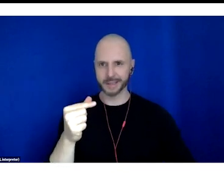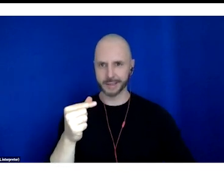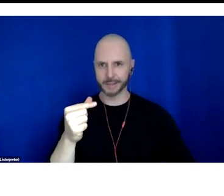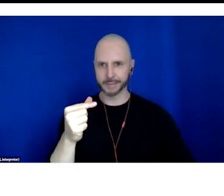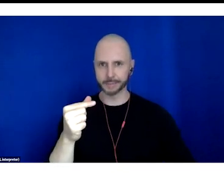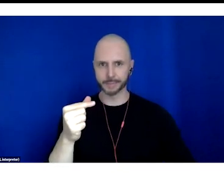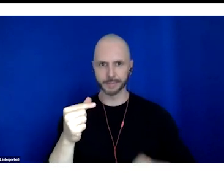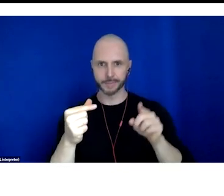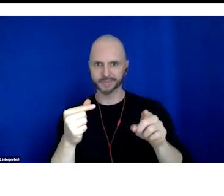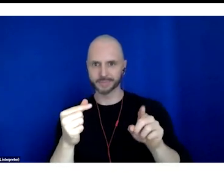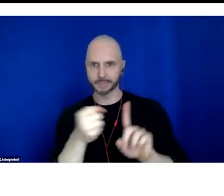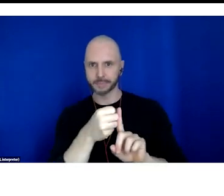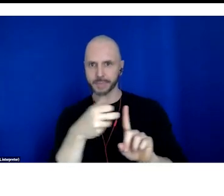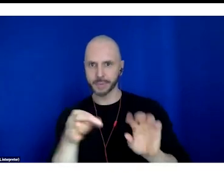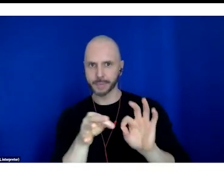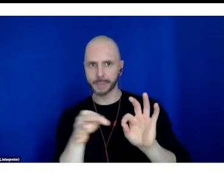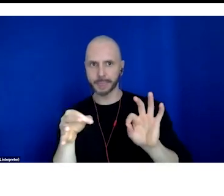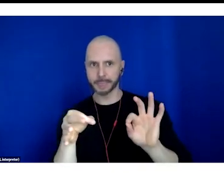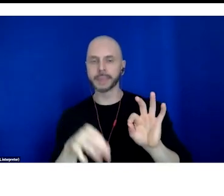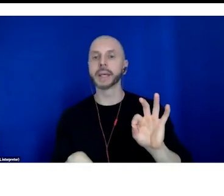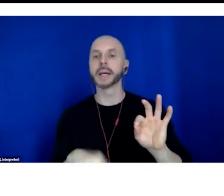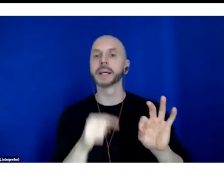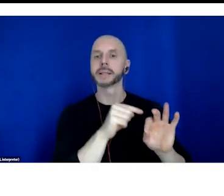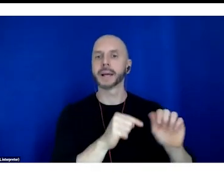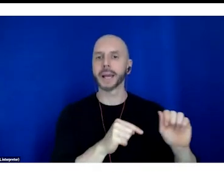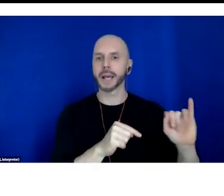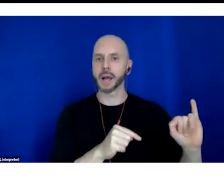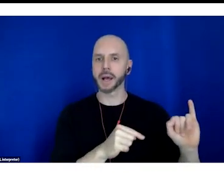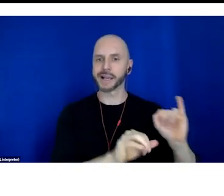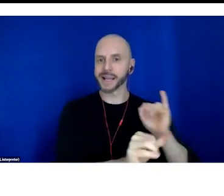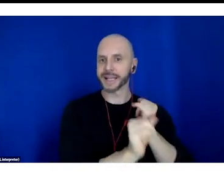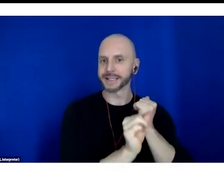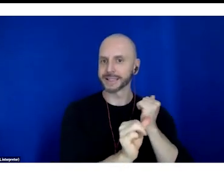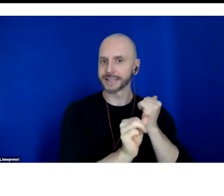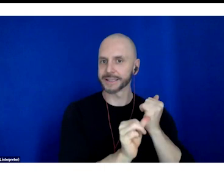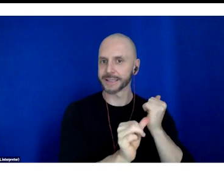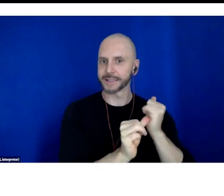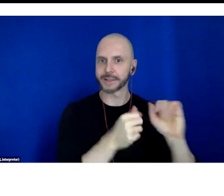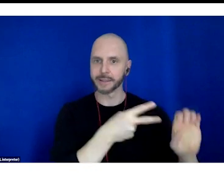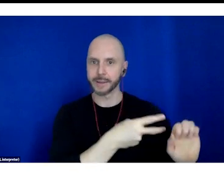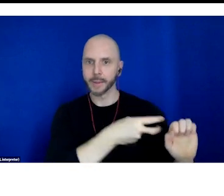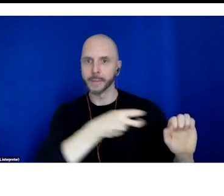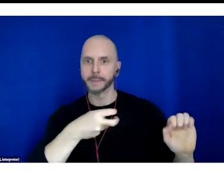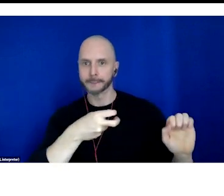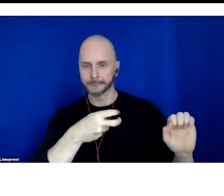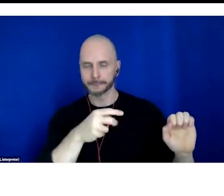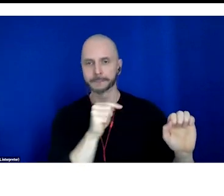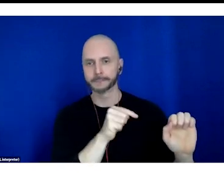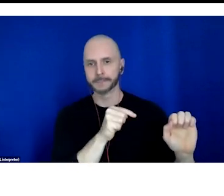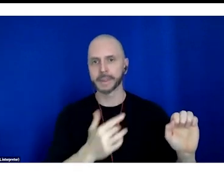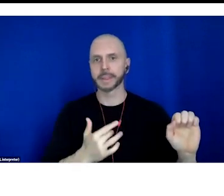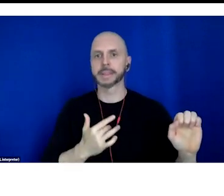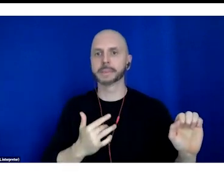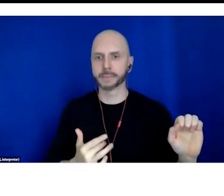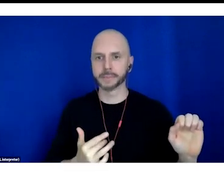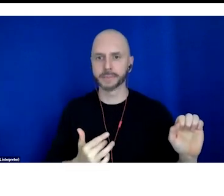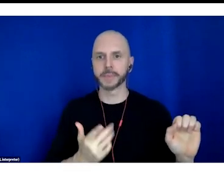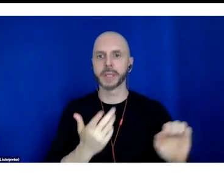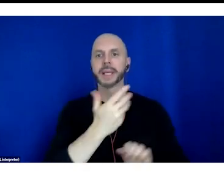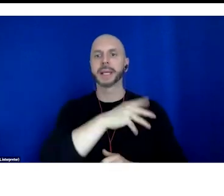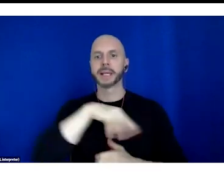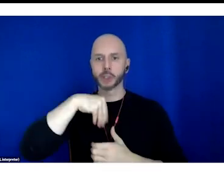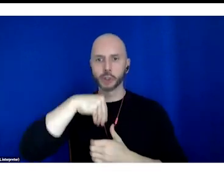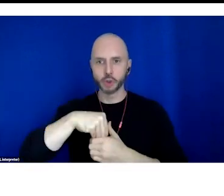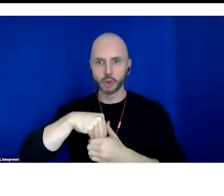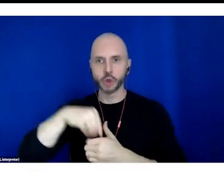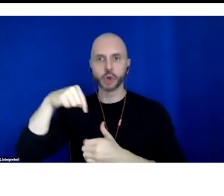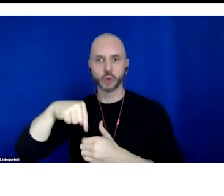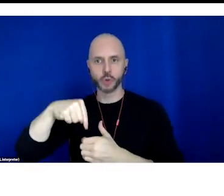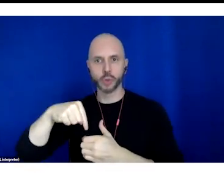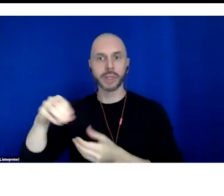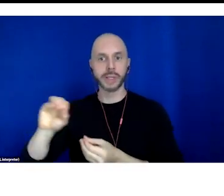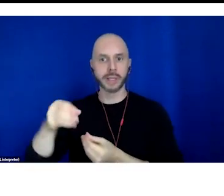the AI assistant and adding to its capabilities by incorporating external documents and allowing you